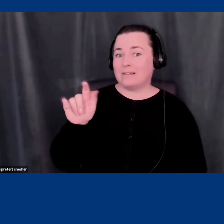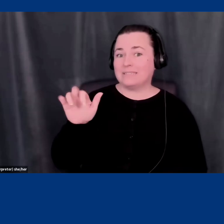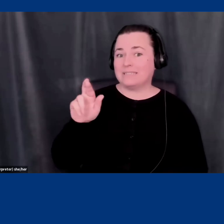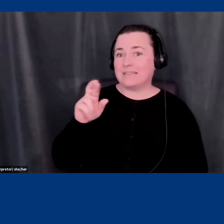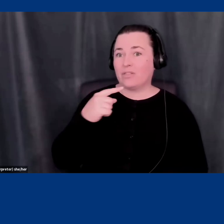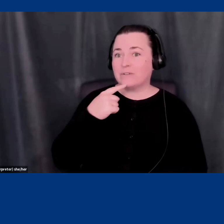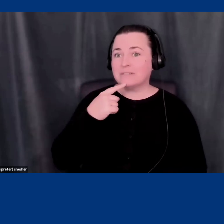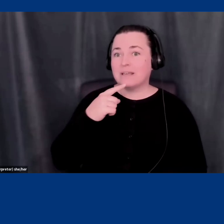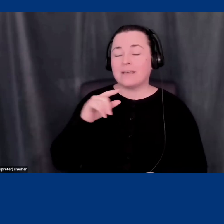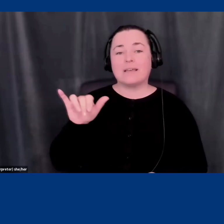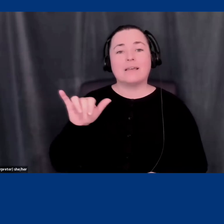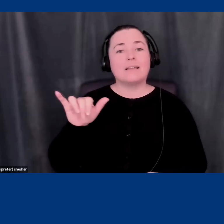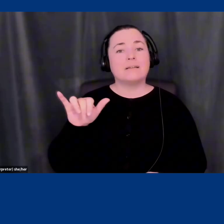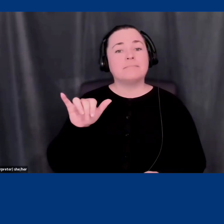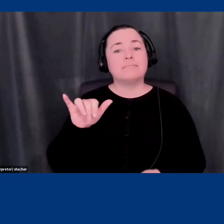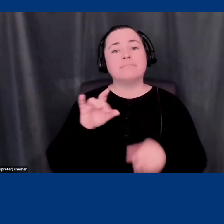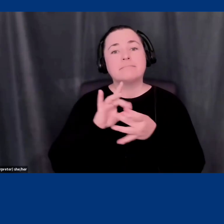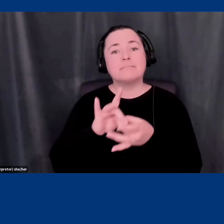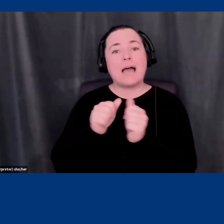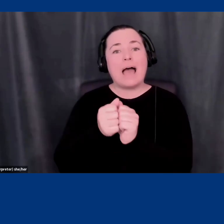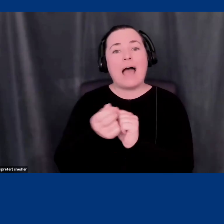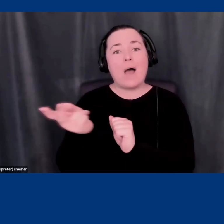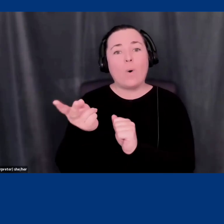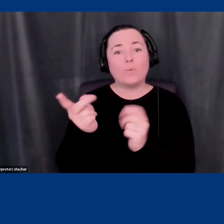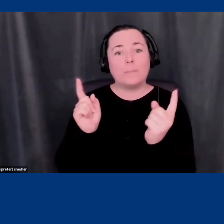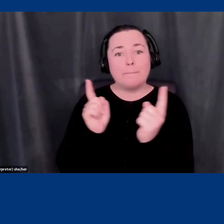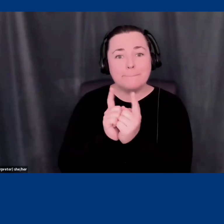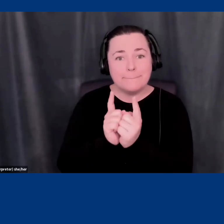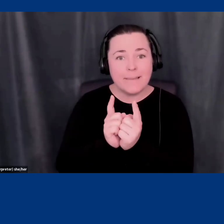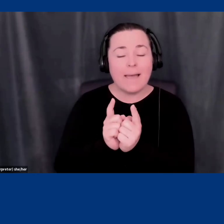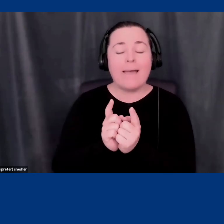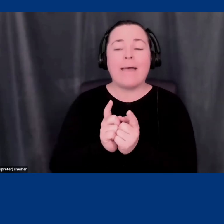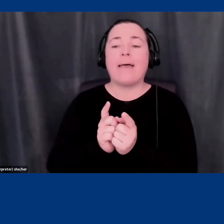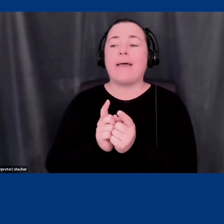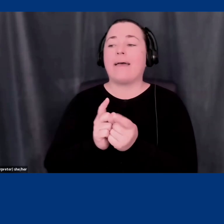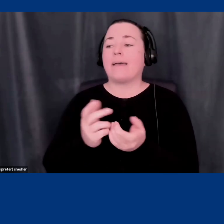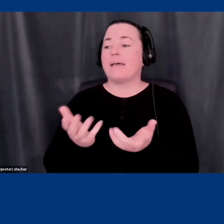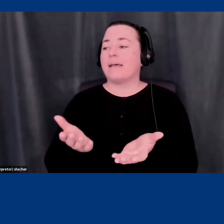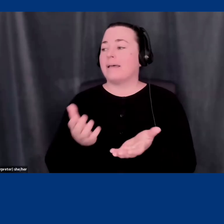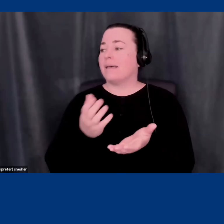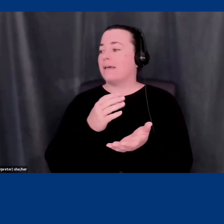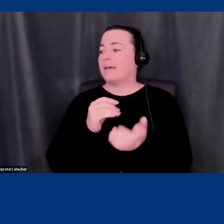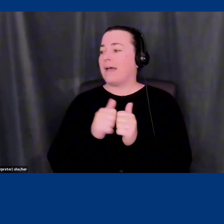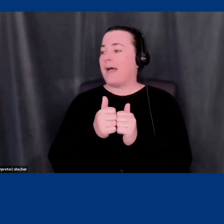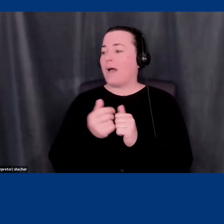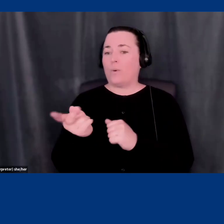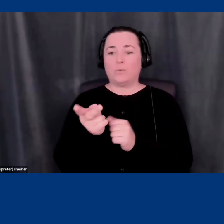you met her, and how you, together as a team,